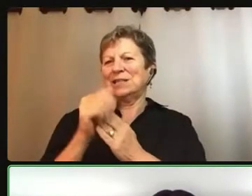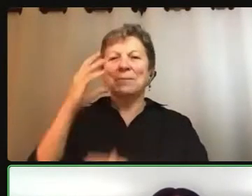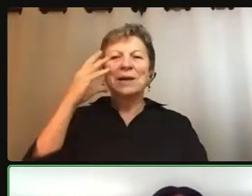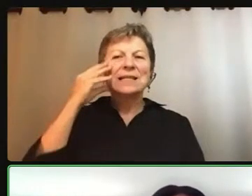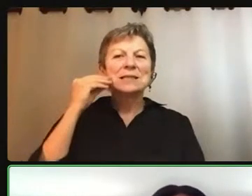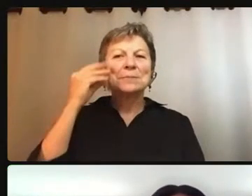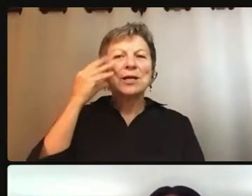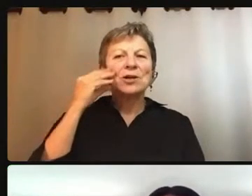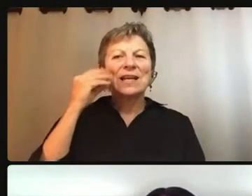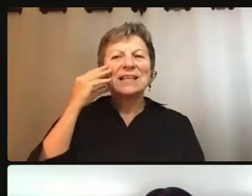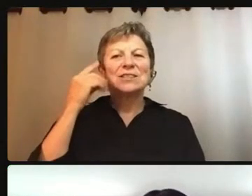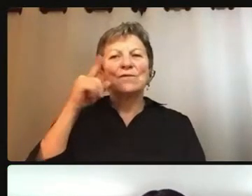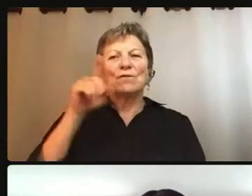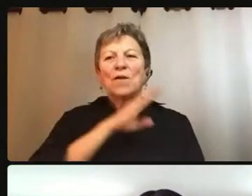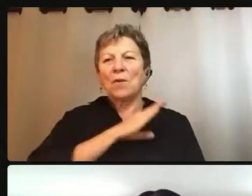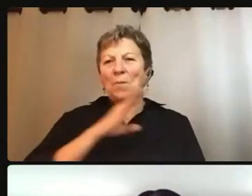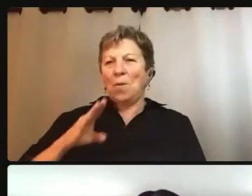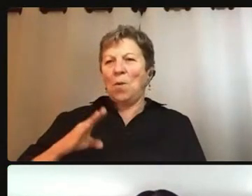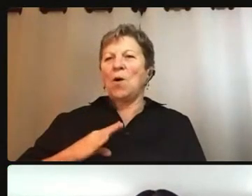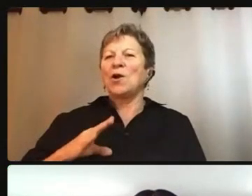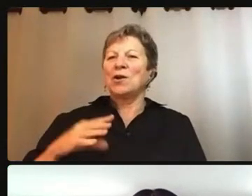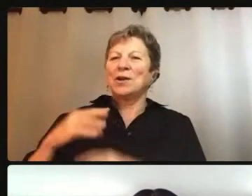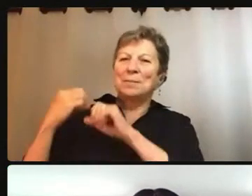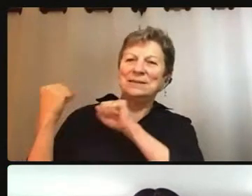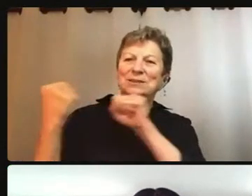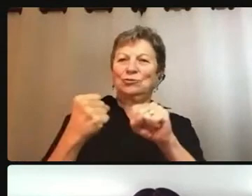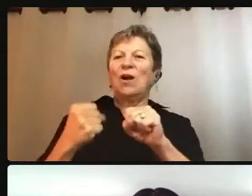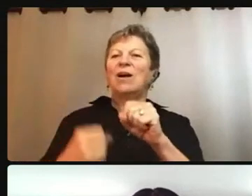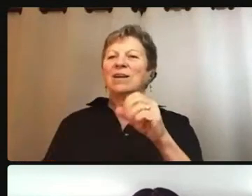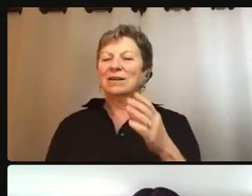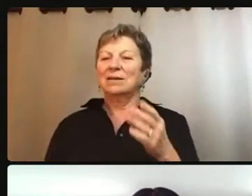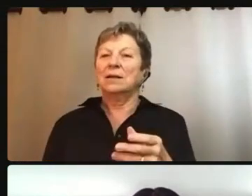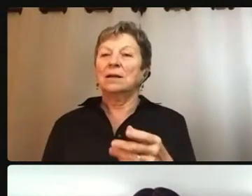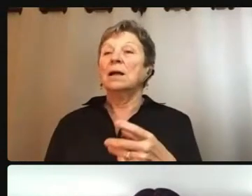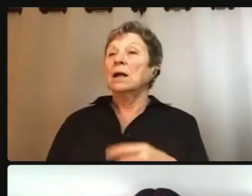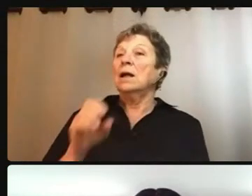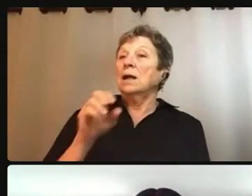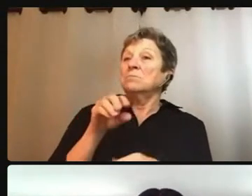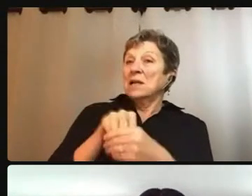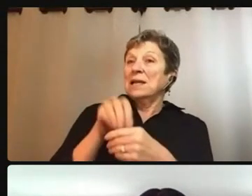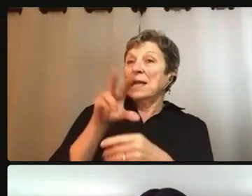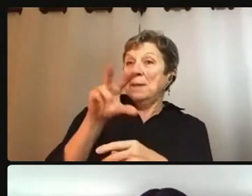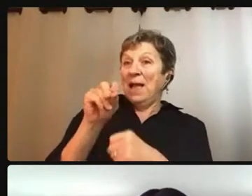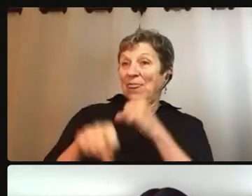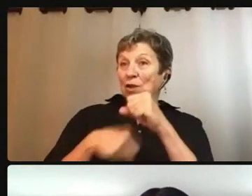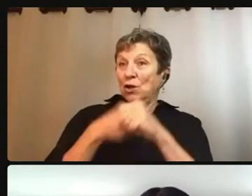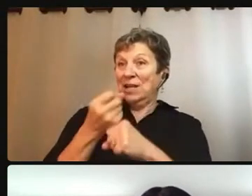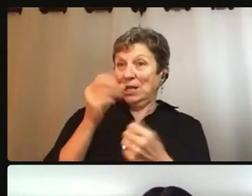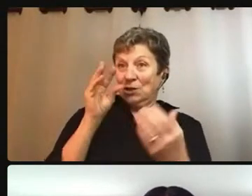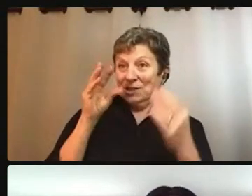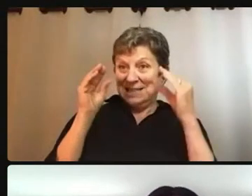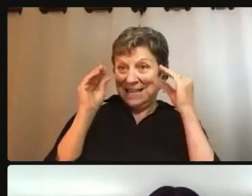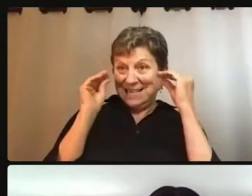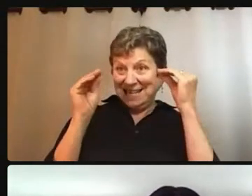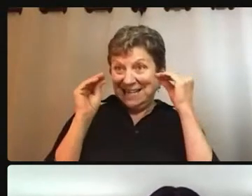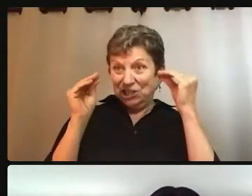INCLUDING DETAILING YOUR LEADERSHIP OR BOARD RIENCE.